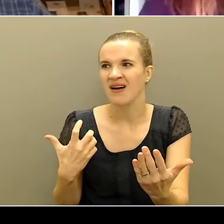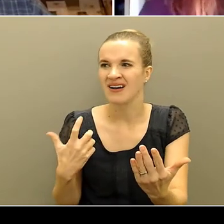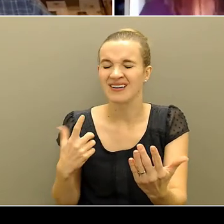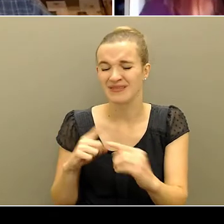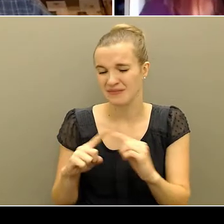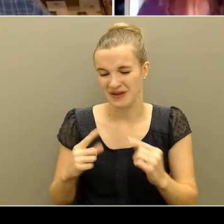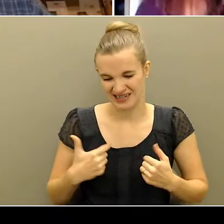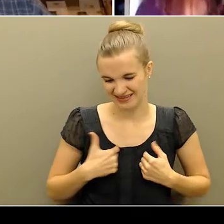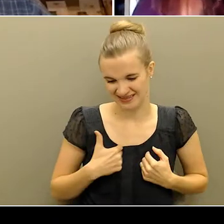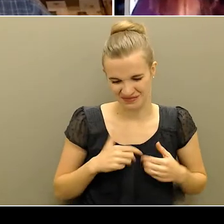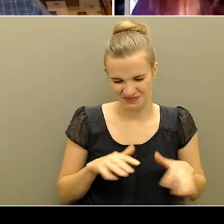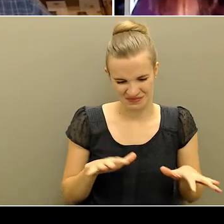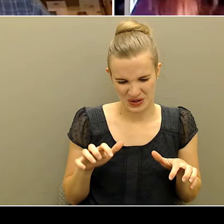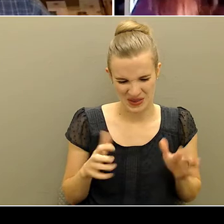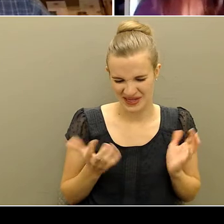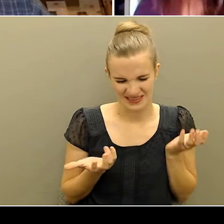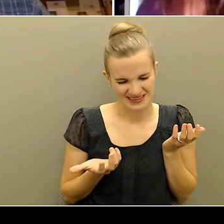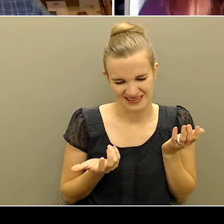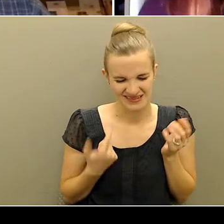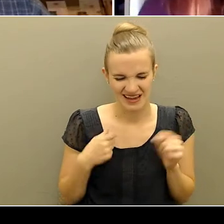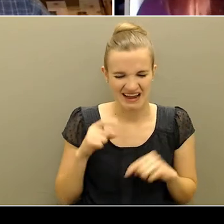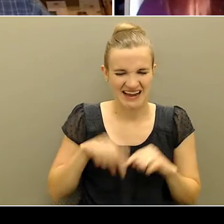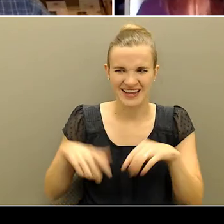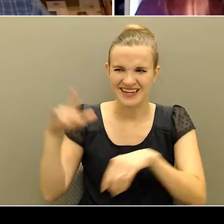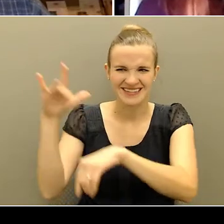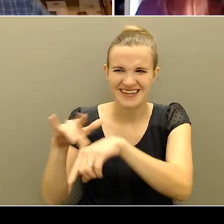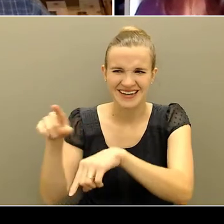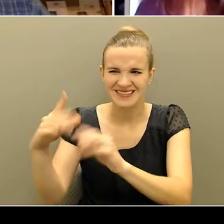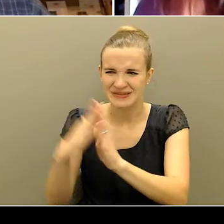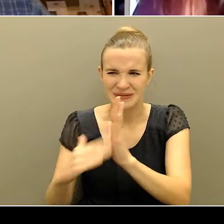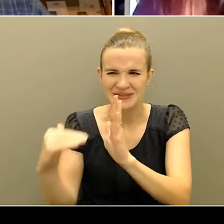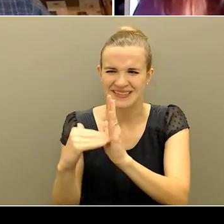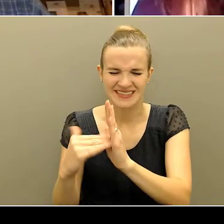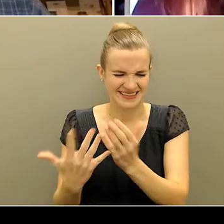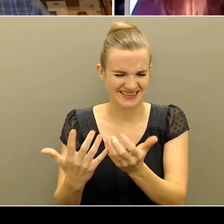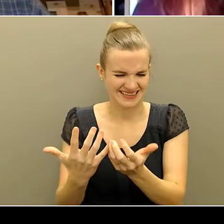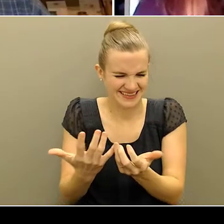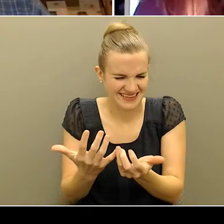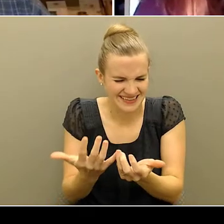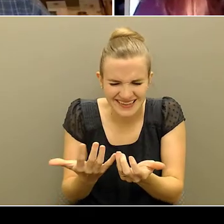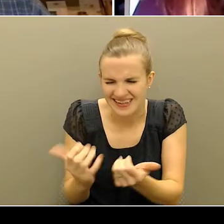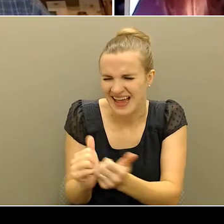car. It's gonna be so tiring to do all these things and the trails, though